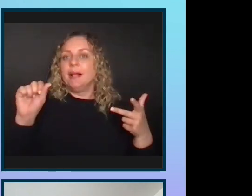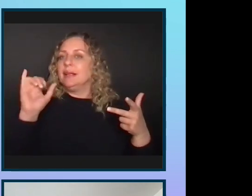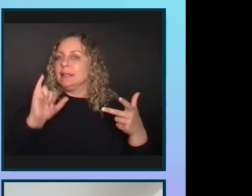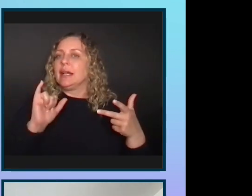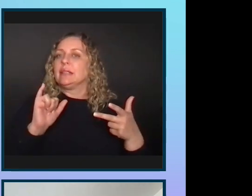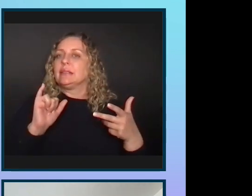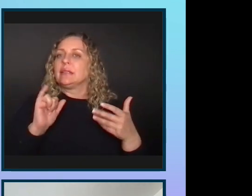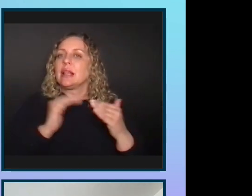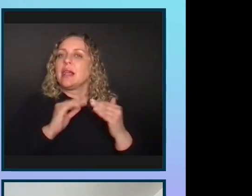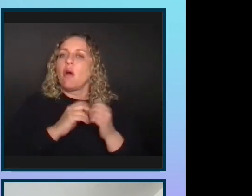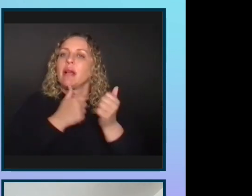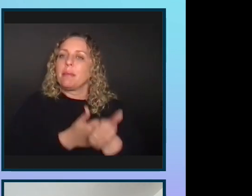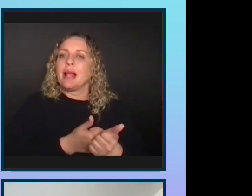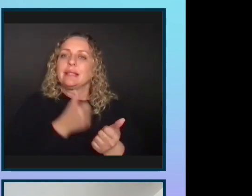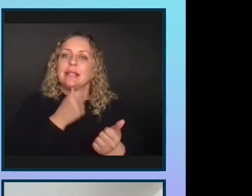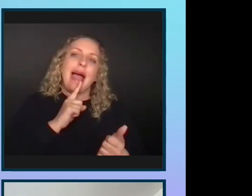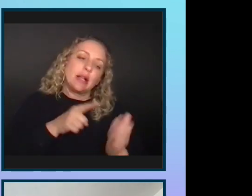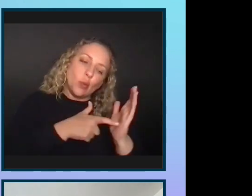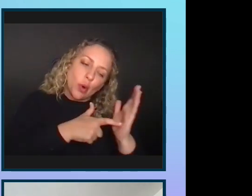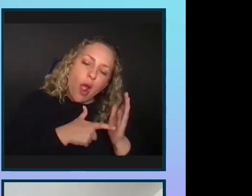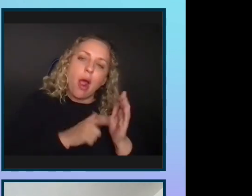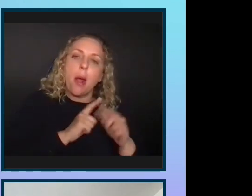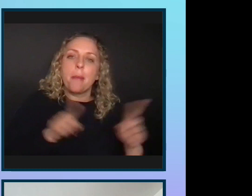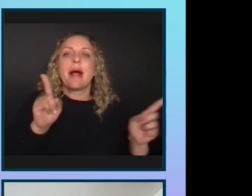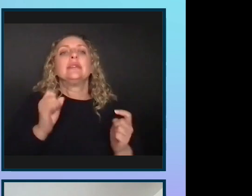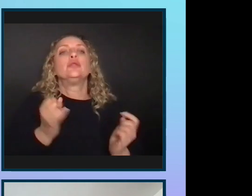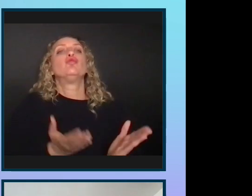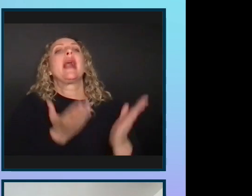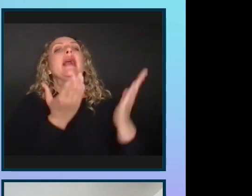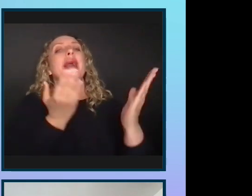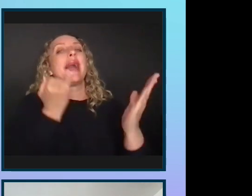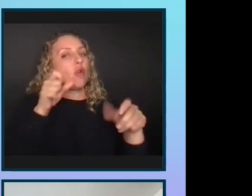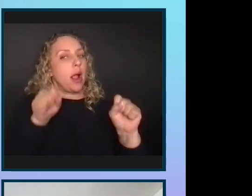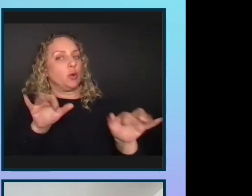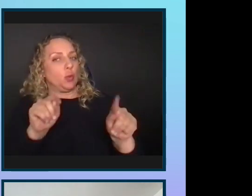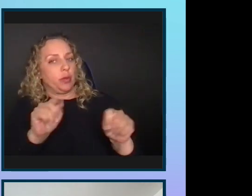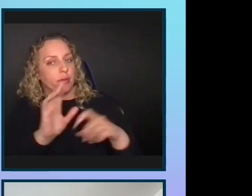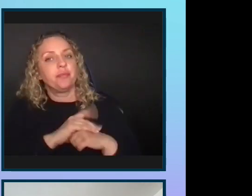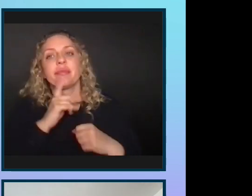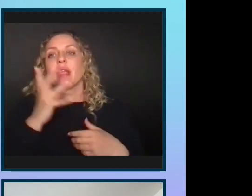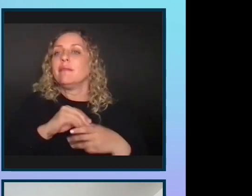which is not absolutely required, but it is recommended if you're able to do it. It can involve things that are difficult